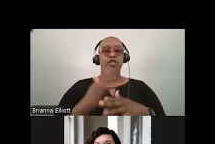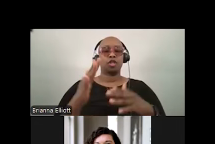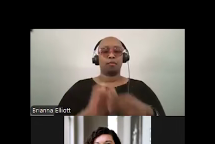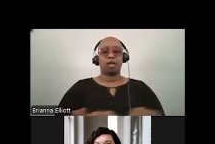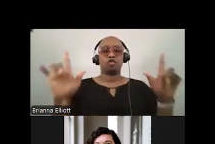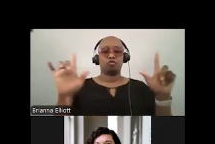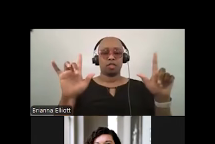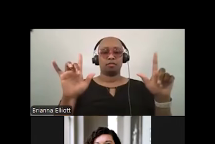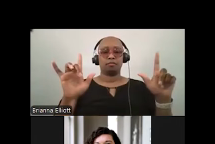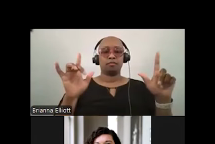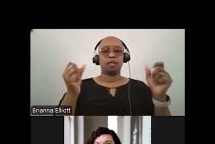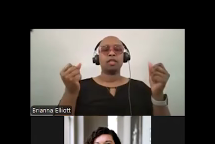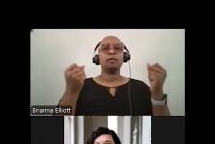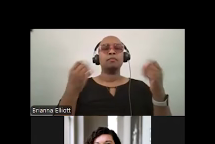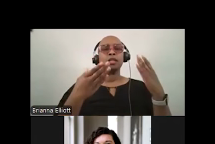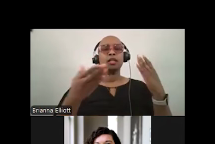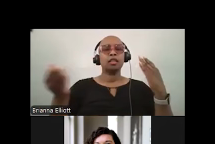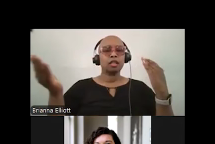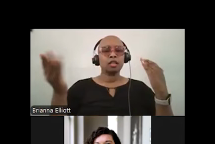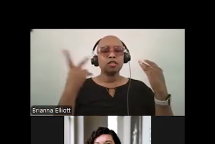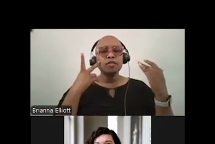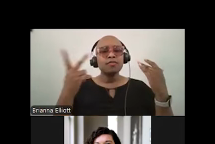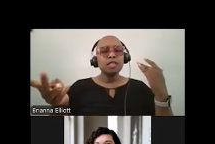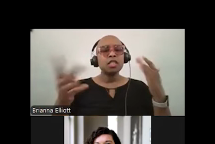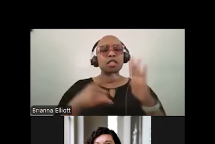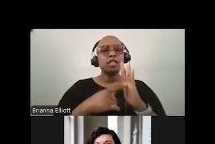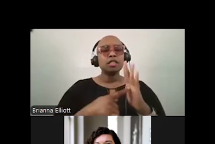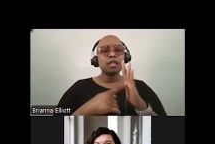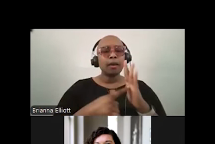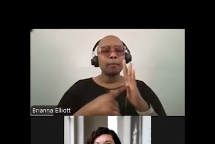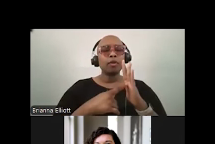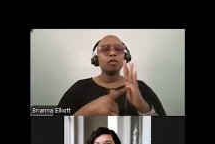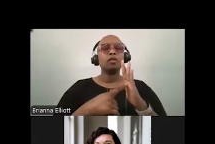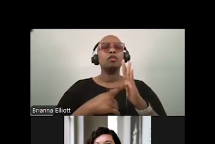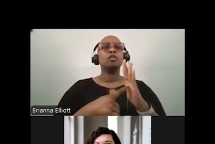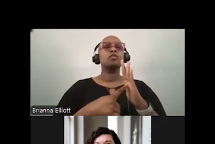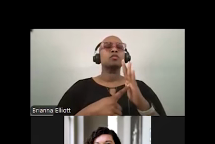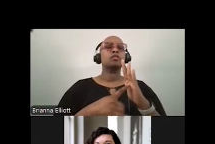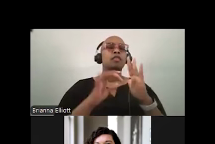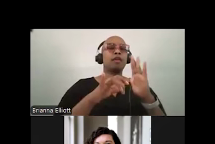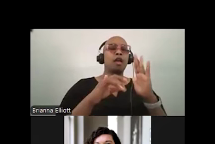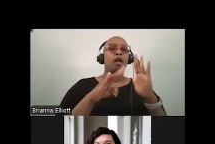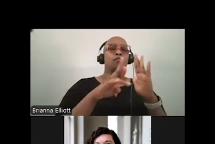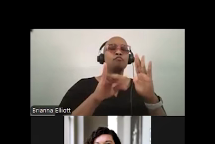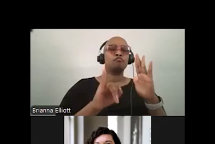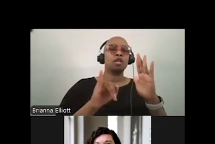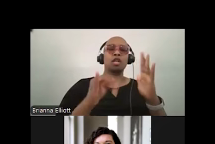many of the things that you've already seen examples of Bri do are possible in Excel. And so,